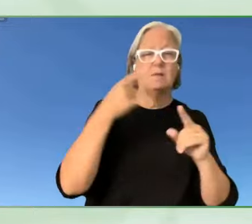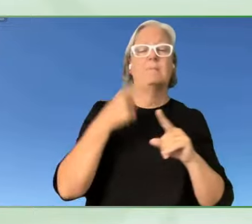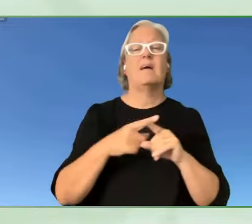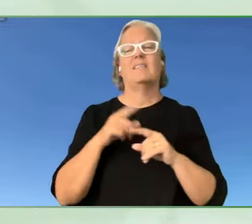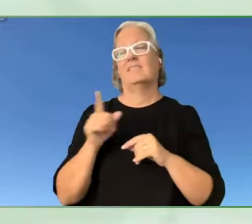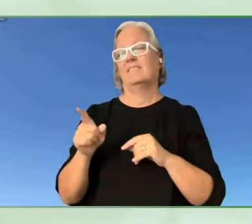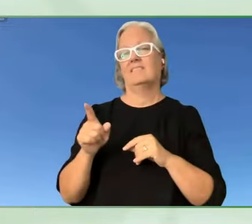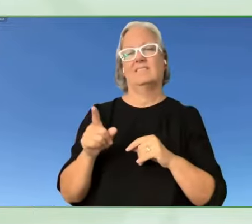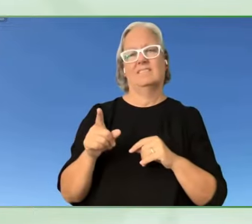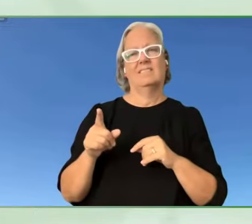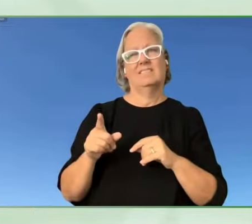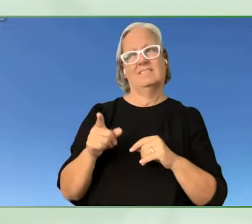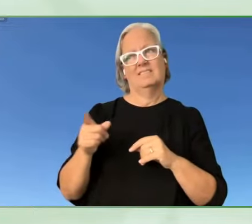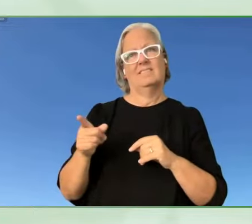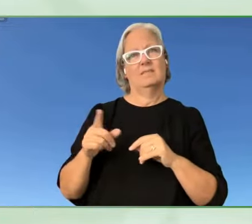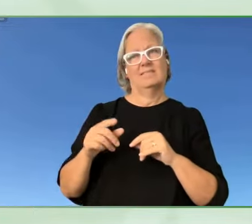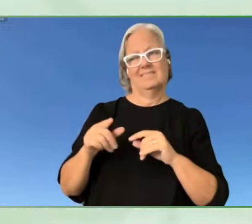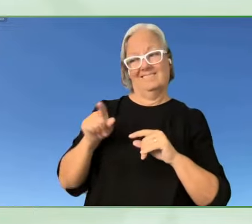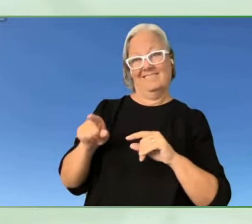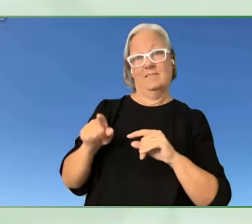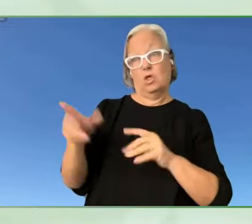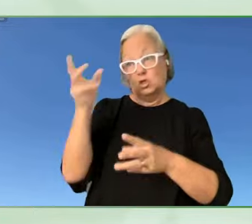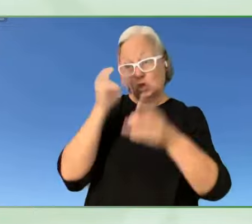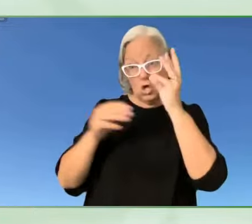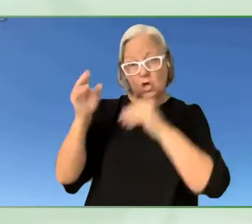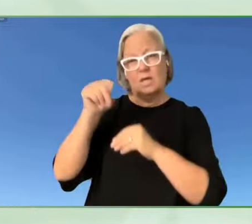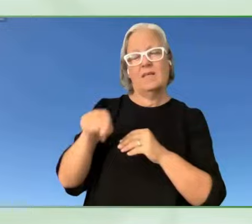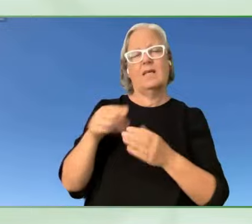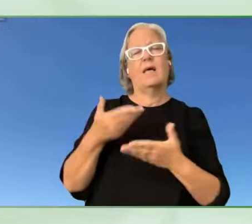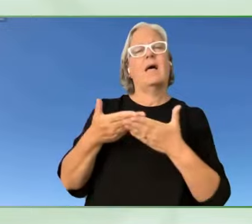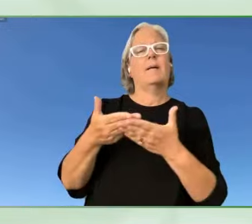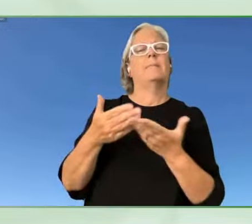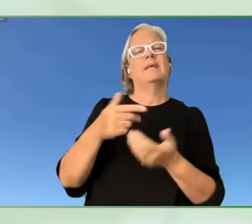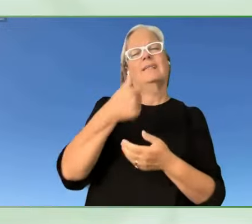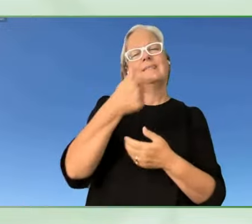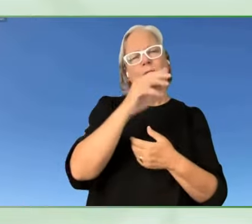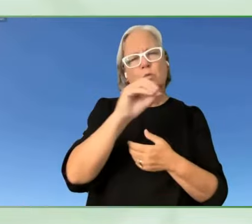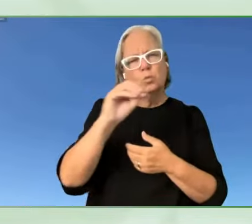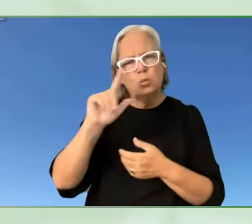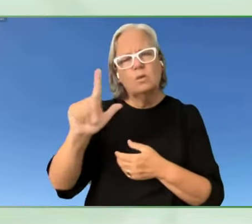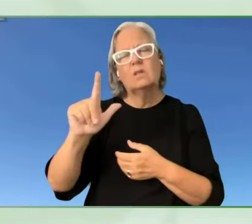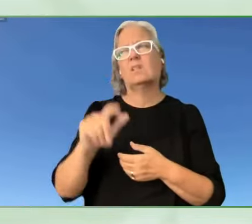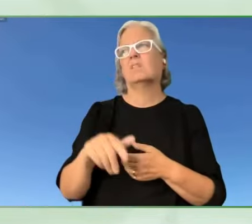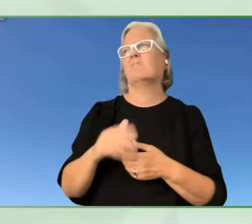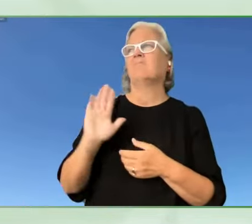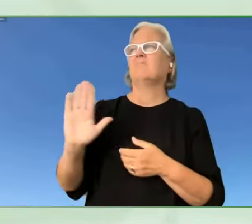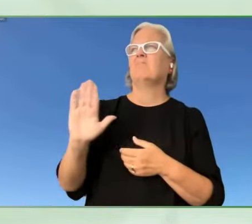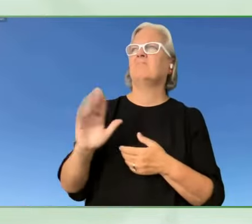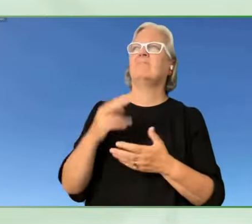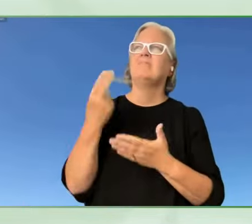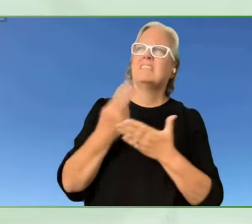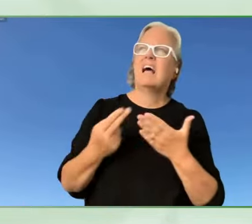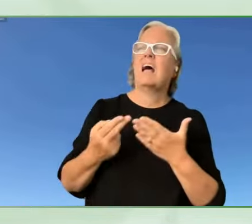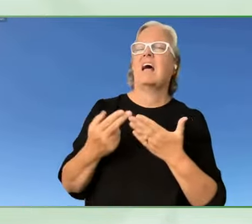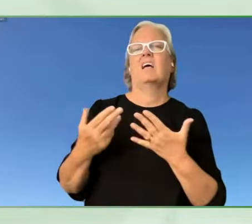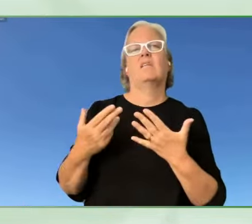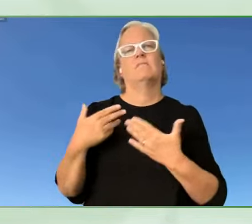Thank you. I would probably say in terms of the key takeaway is about right, the fact that we have been working using UDL in some of our schools, the first biggest thing that I feel is that UDL has actually put the tag of Disabled on the curriculum and not the learning. It is a curriculum that is not fit for the learners to learn. The second thing is it helps you to constantly make amends and give feedback and change your curriculum, or modify it to accommodate because learner needs are very dynamic.